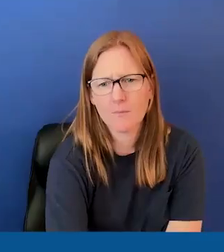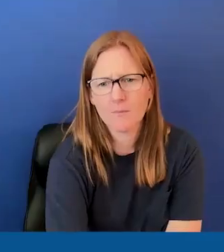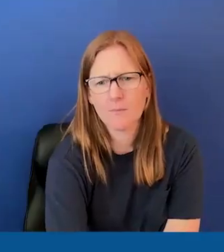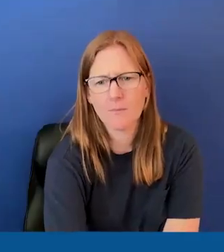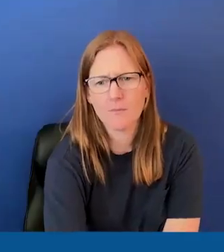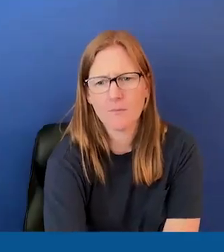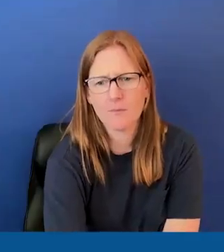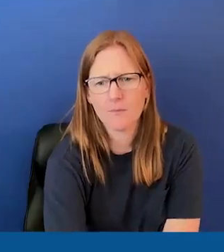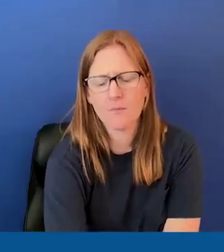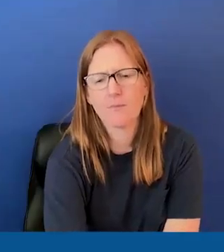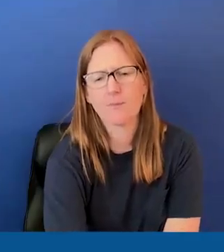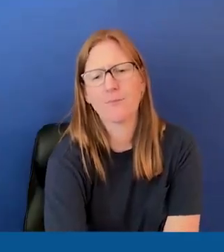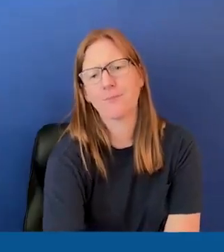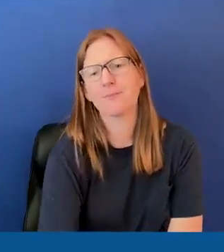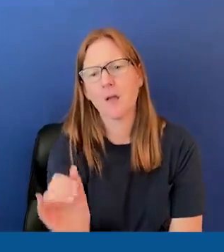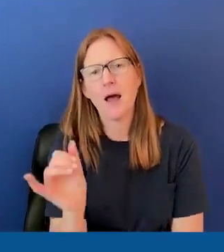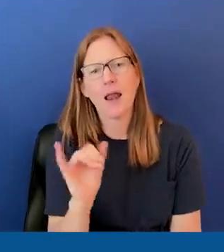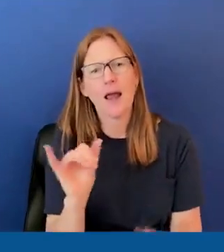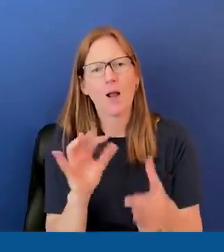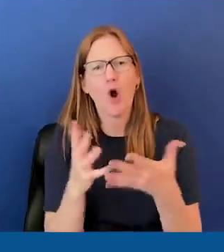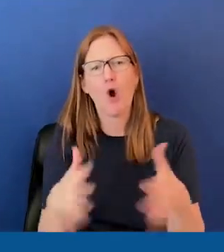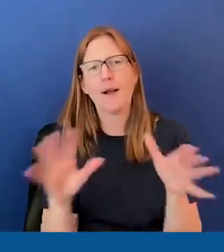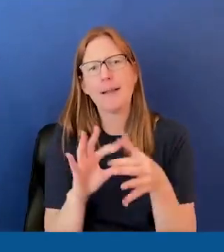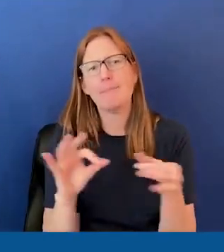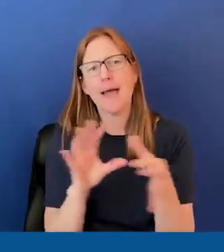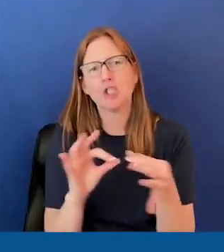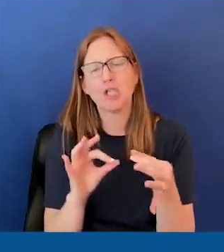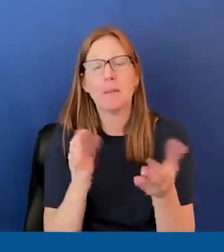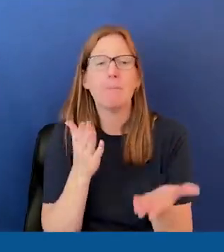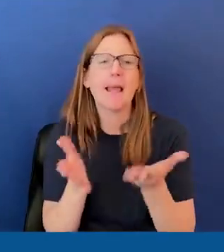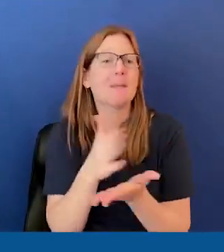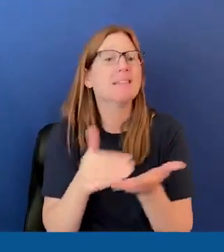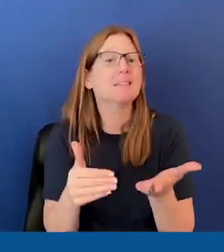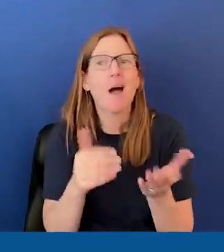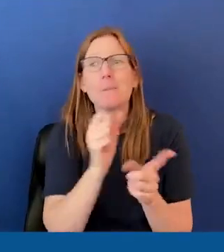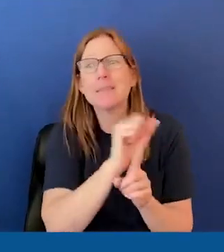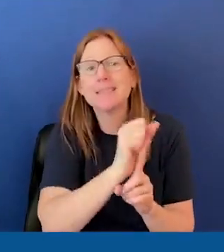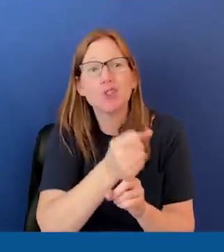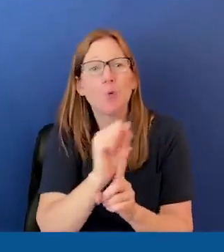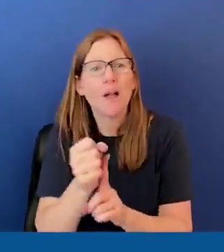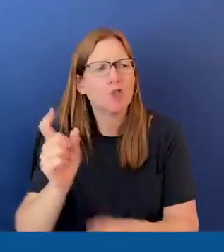[Jennifer Johnson]: As I mentioned earlier, there maybe situations in which it is hard to decide